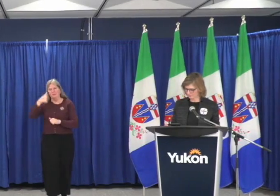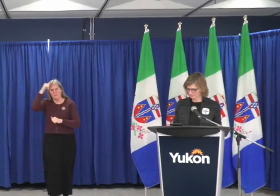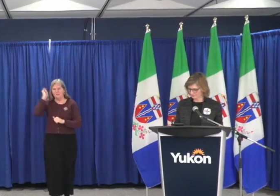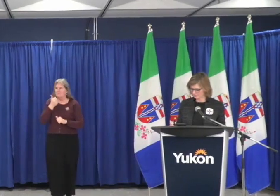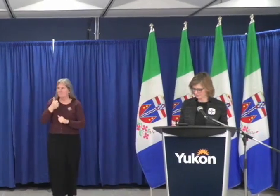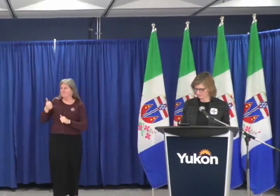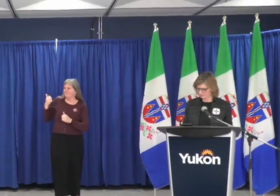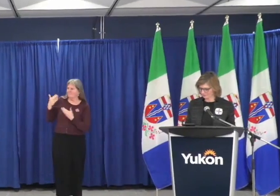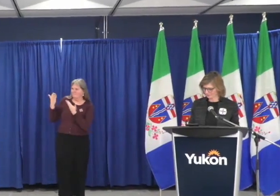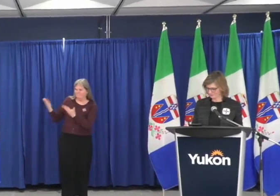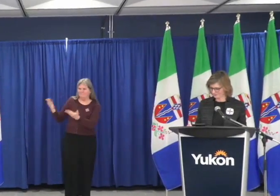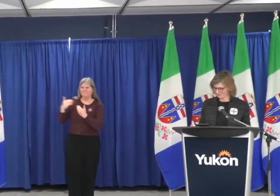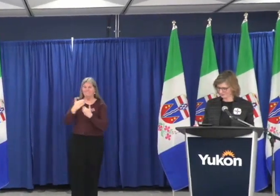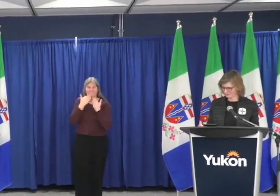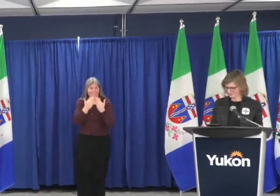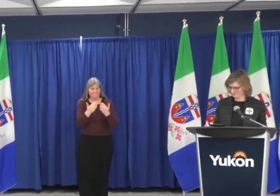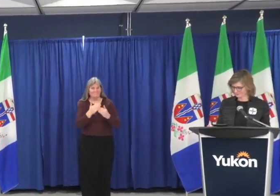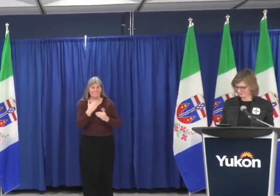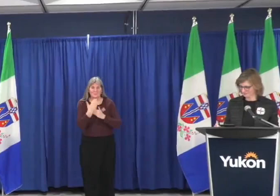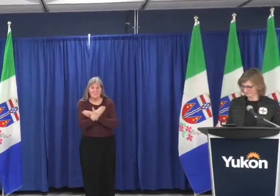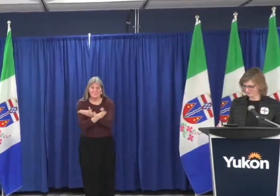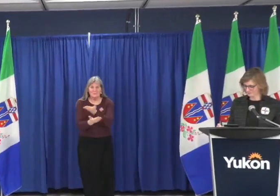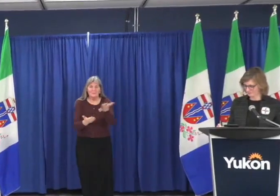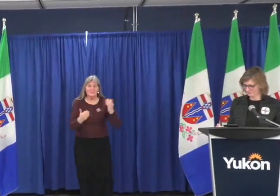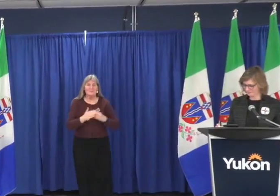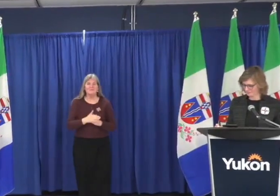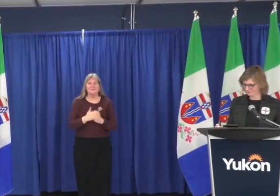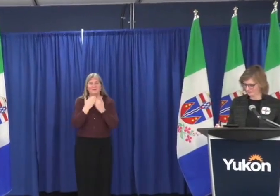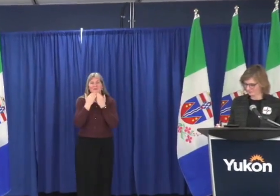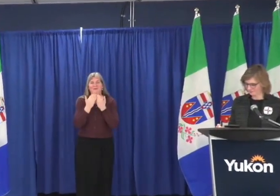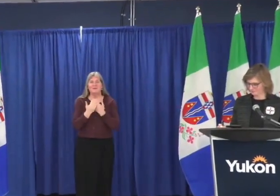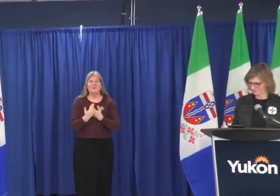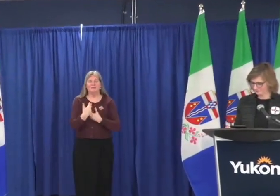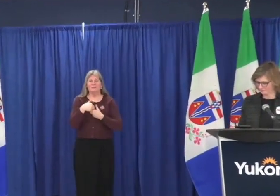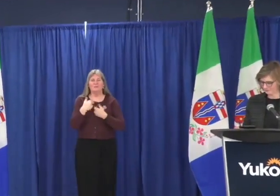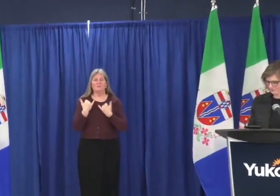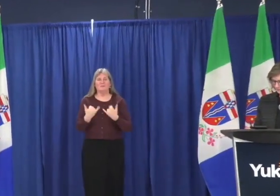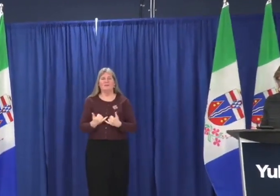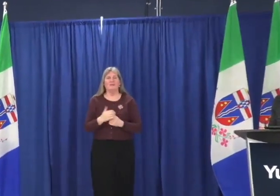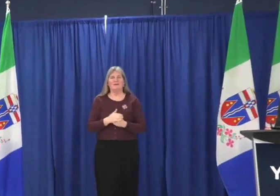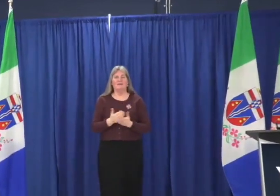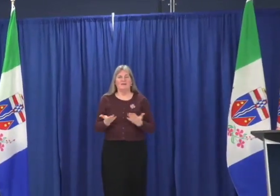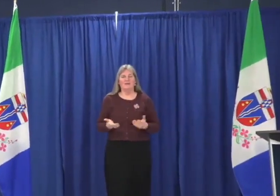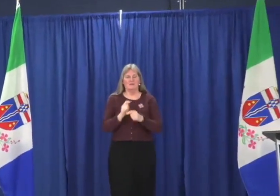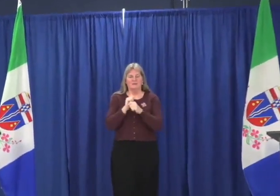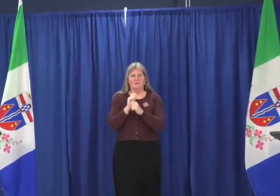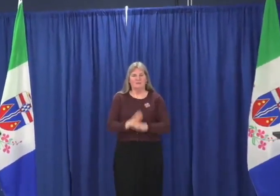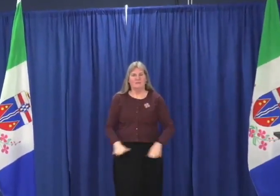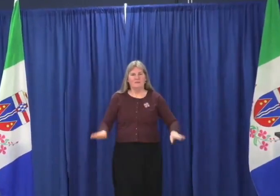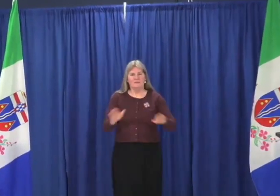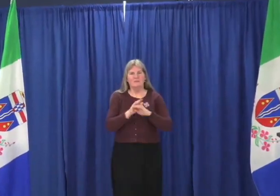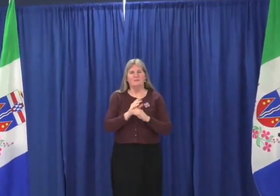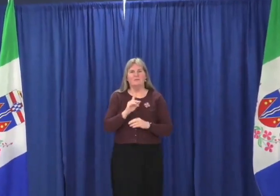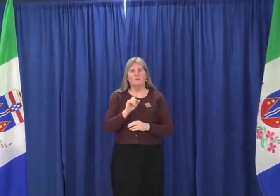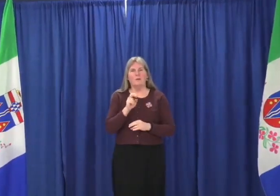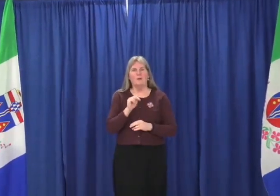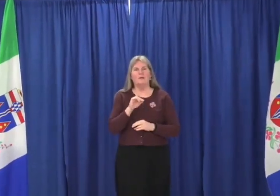Thank you very much, Renée, and good morning to everybody and thank you for joining us today. We're here on the traditional territory of the Kwanlin Dün First Nation